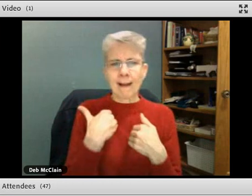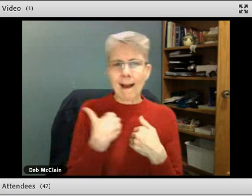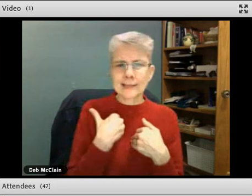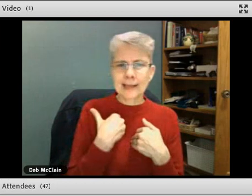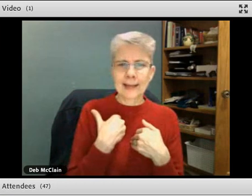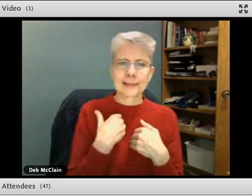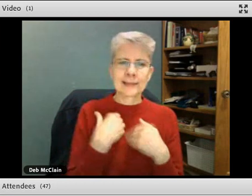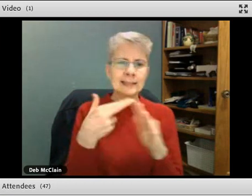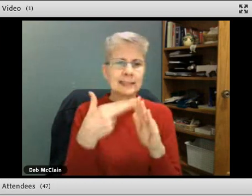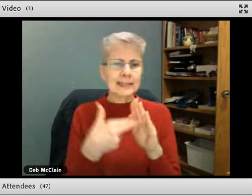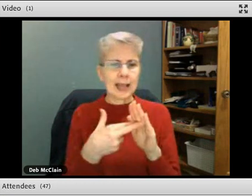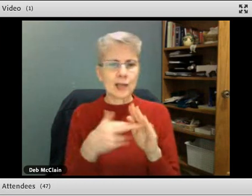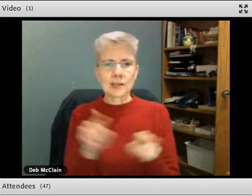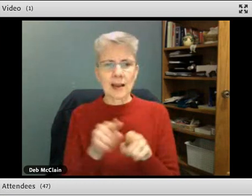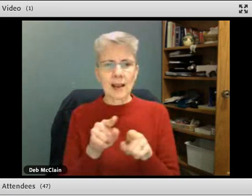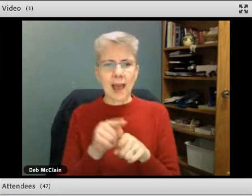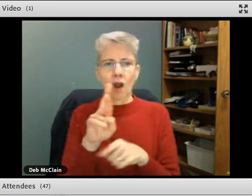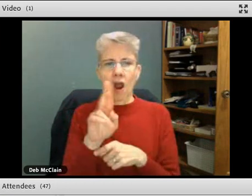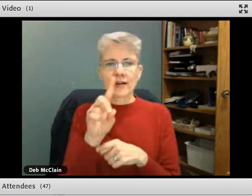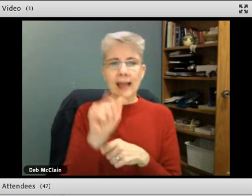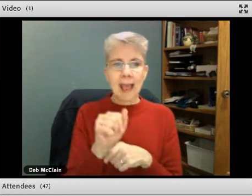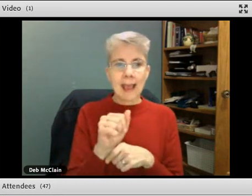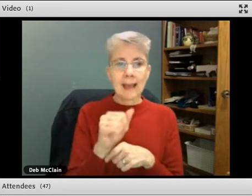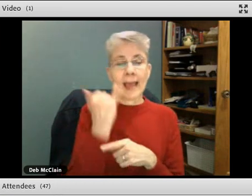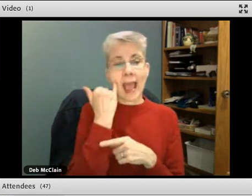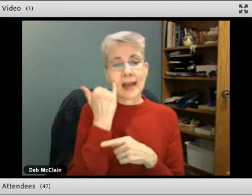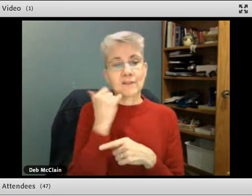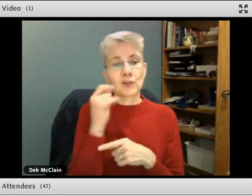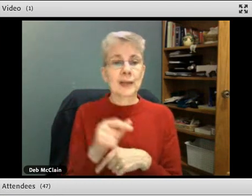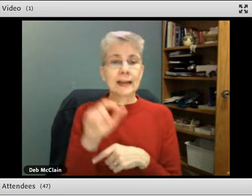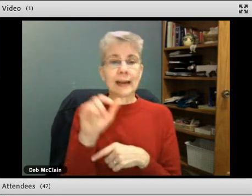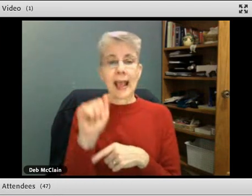you need AACR2 instead of RDA and those ISBD standards.